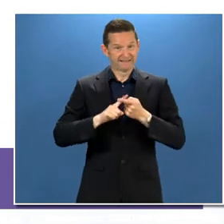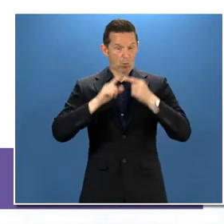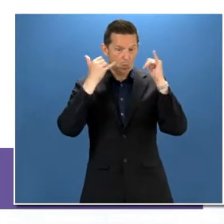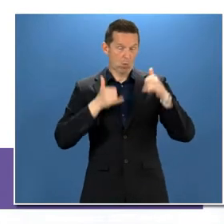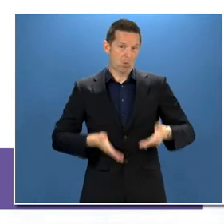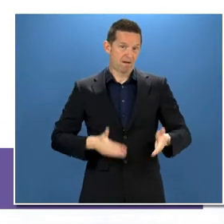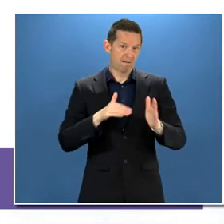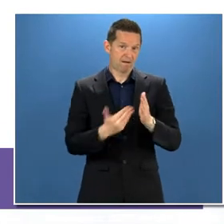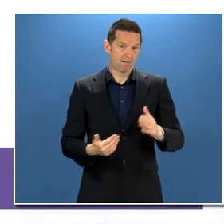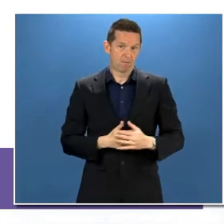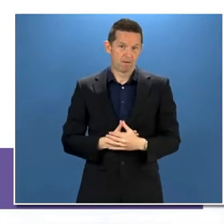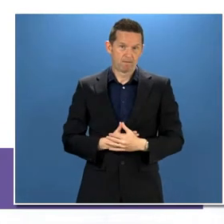So you finished ---